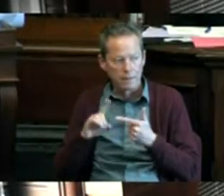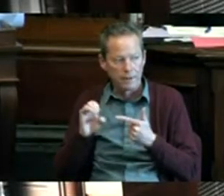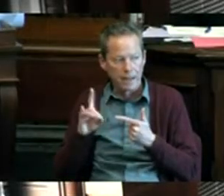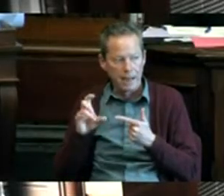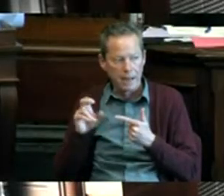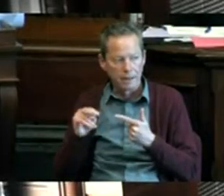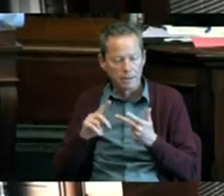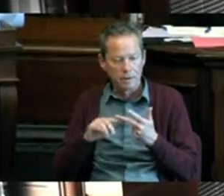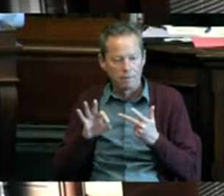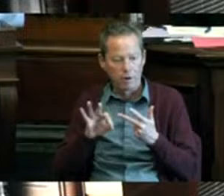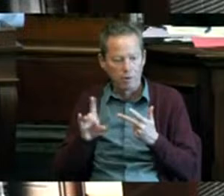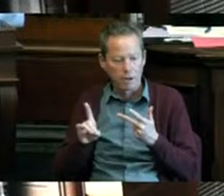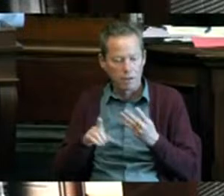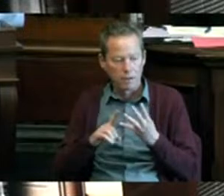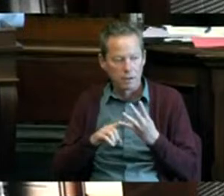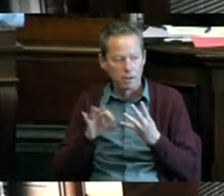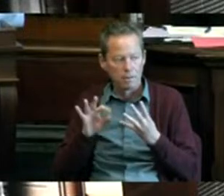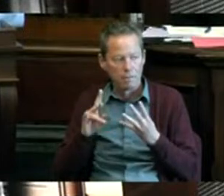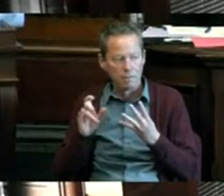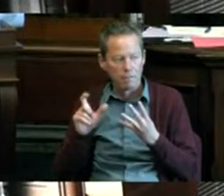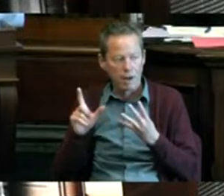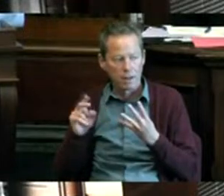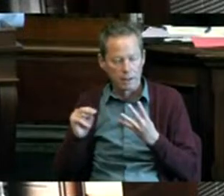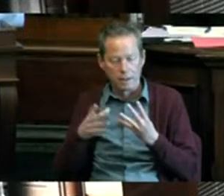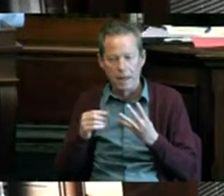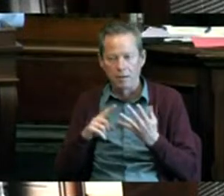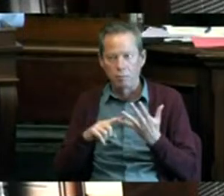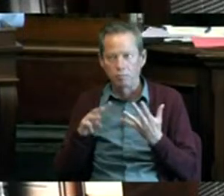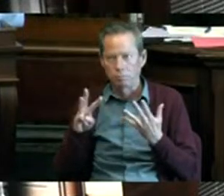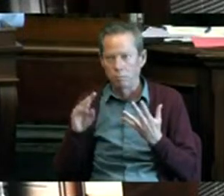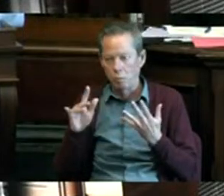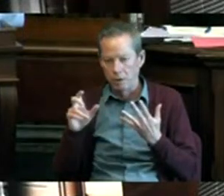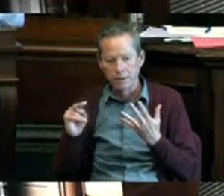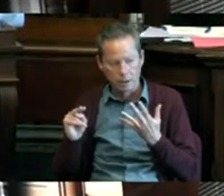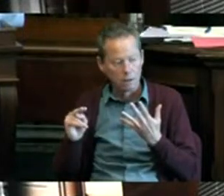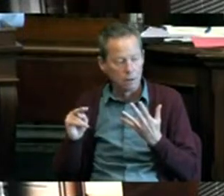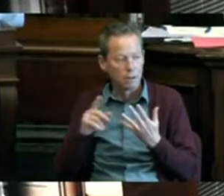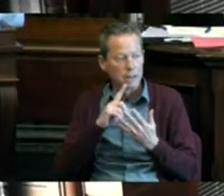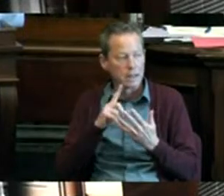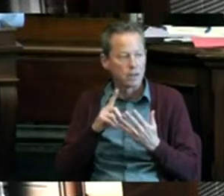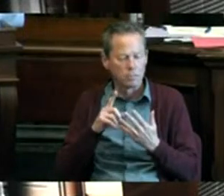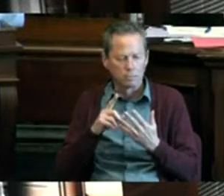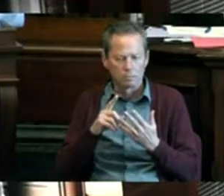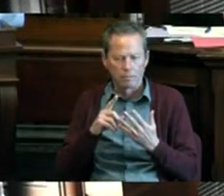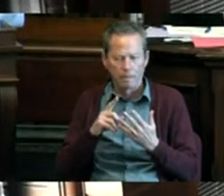schools are school number nine, which is MLK, East Edison,